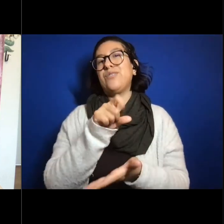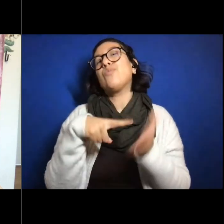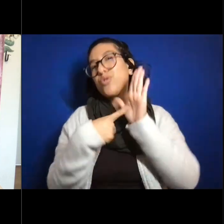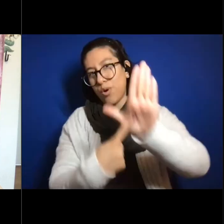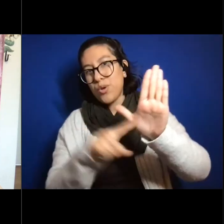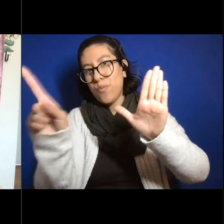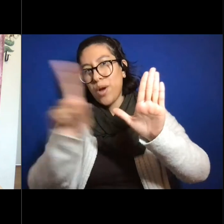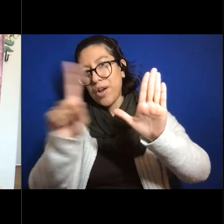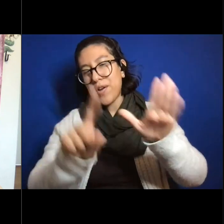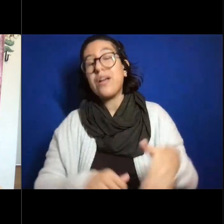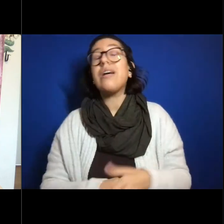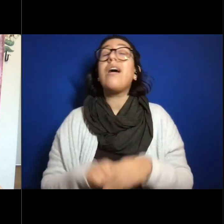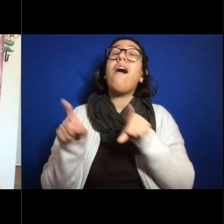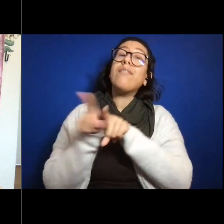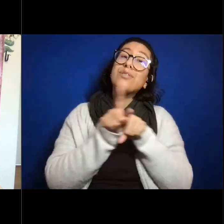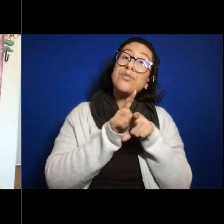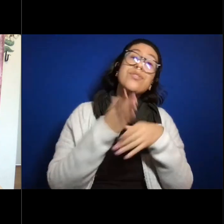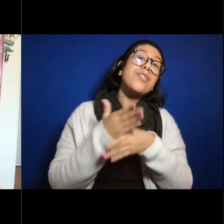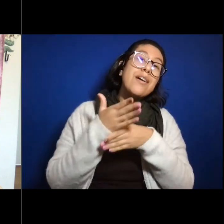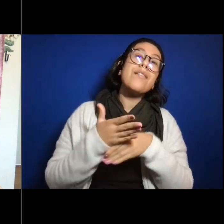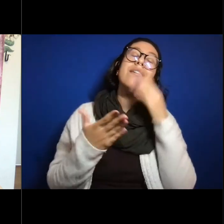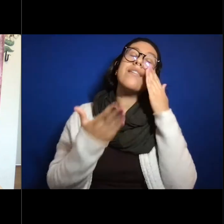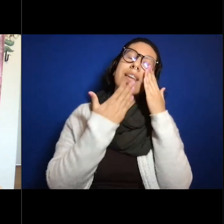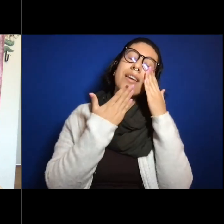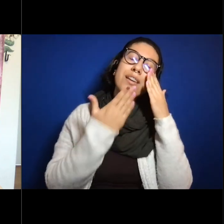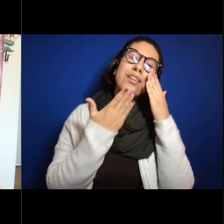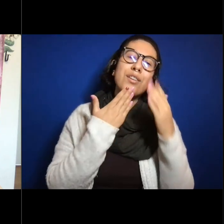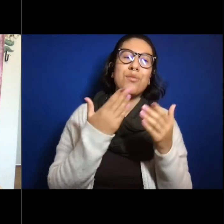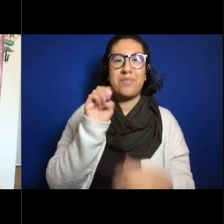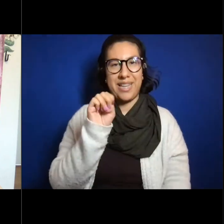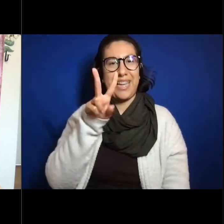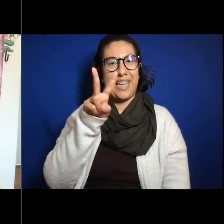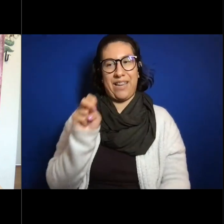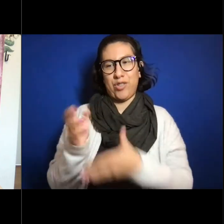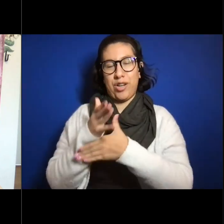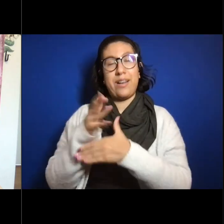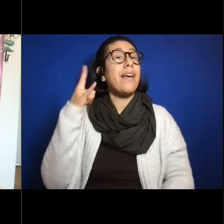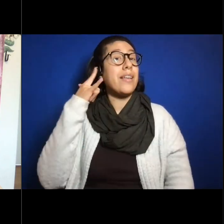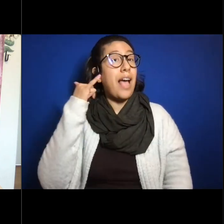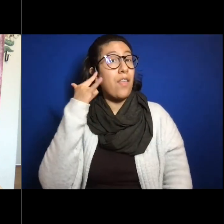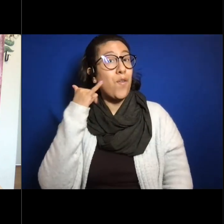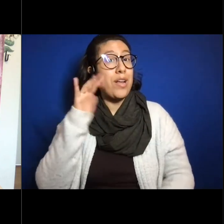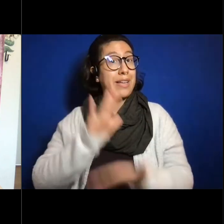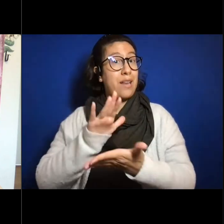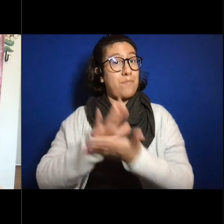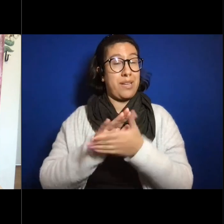And just to share, thank you so much Eve for sharing this that the California Academy of Science has a living roof